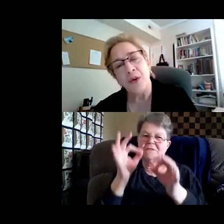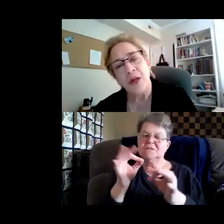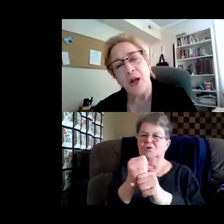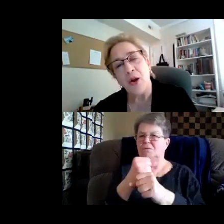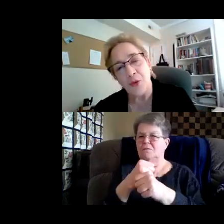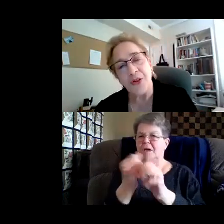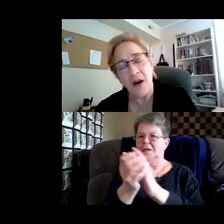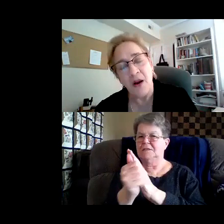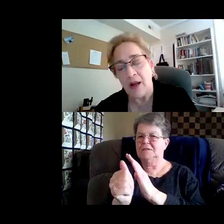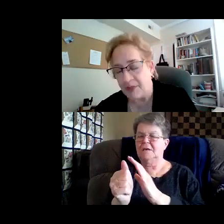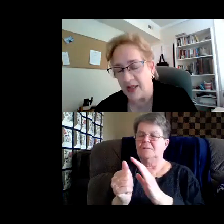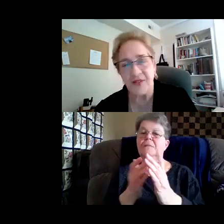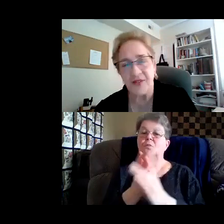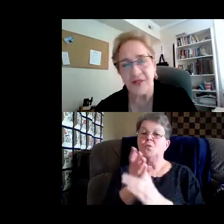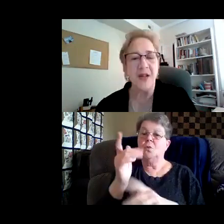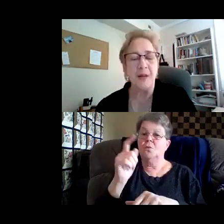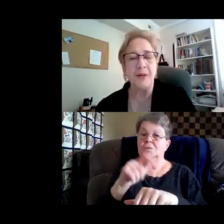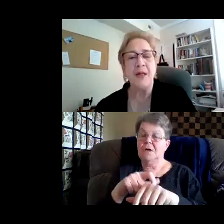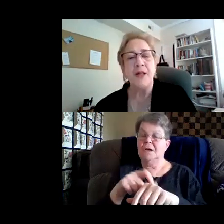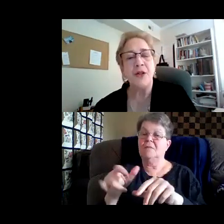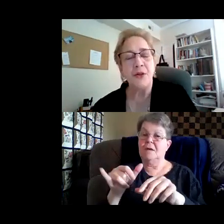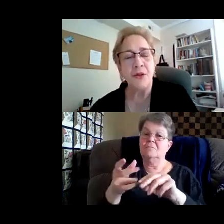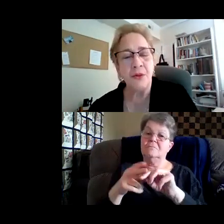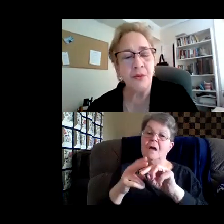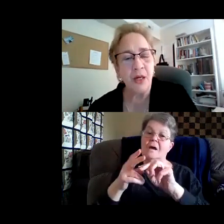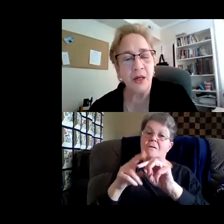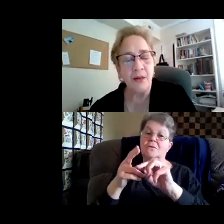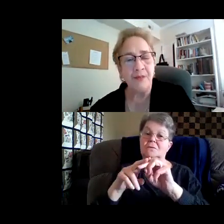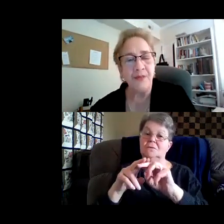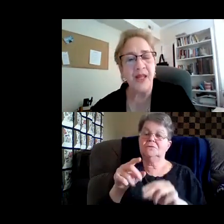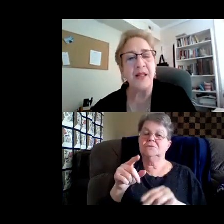So over time, as that builds up, you then can see people